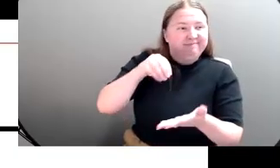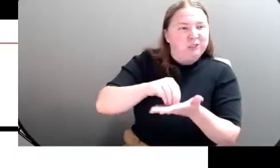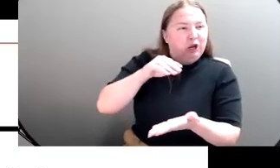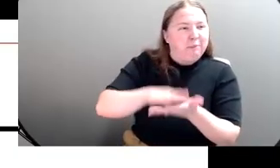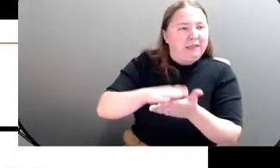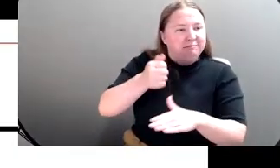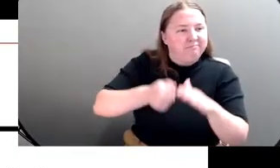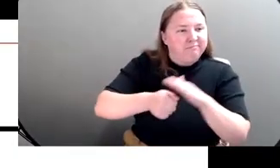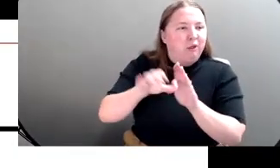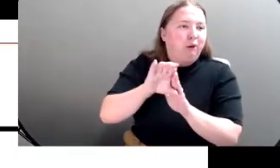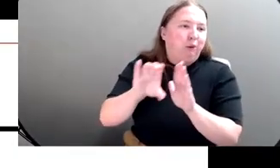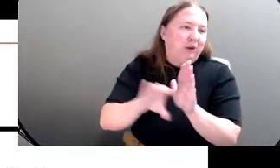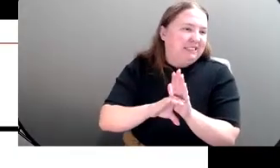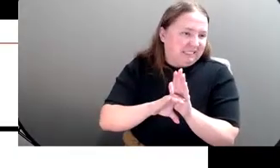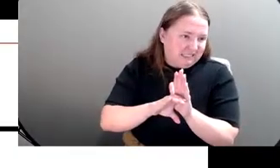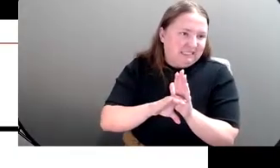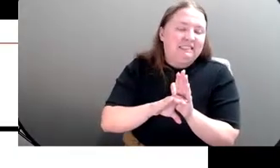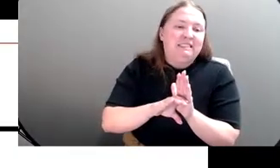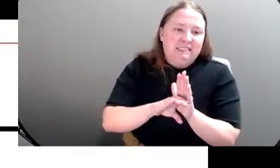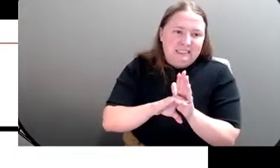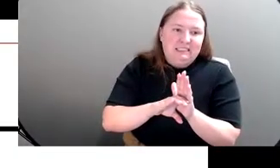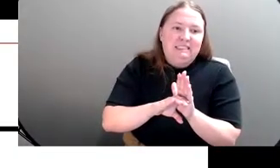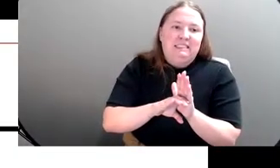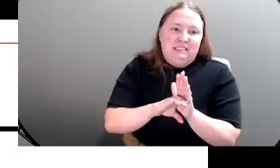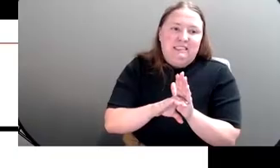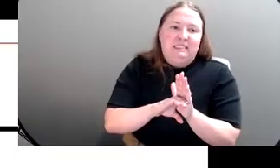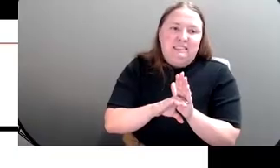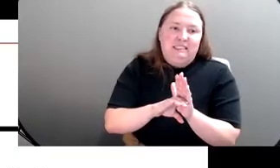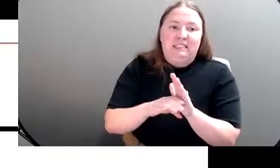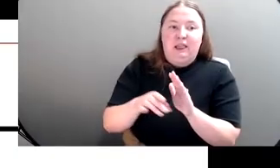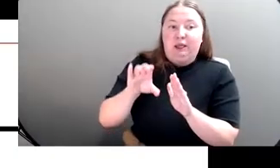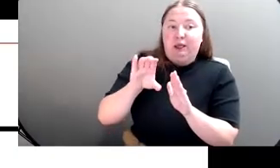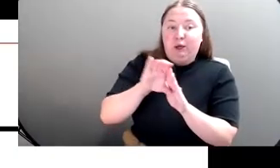So there's just no, because the courses that they're going to look at